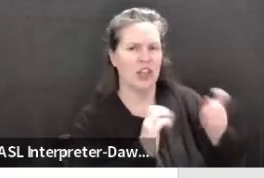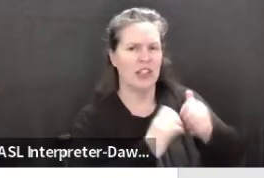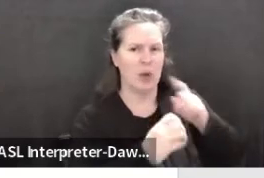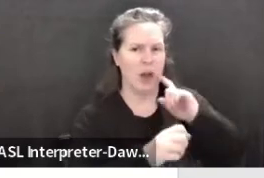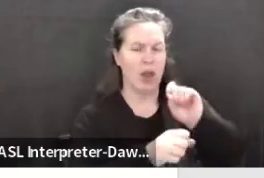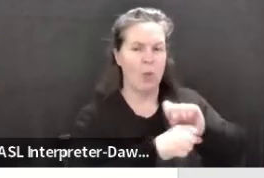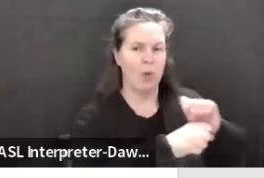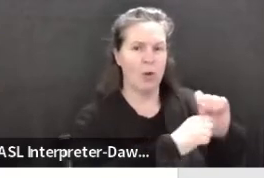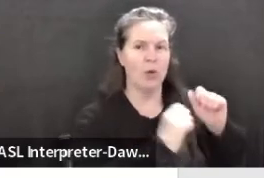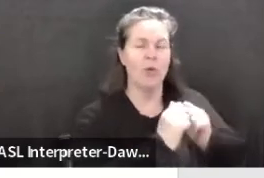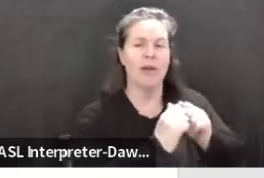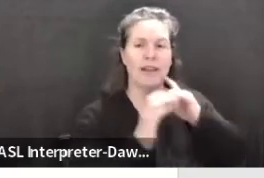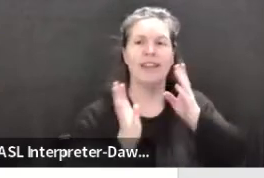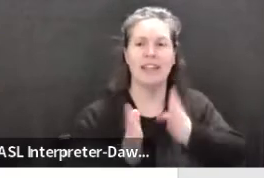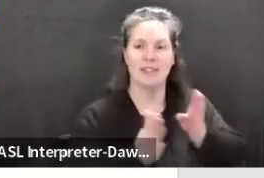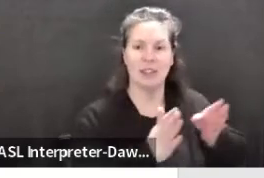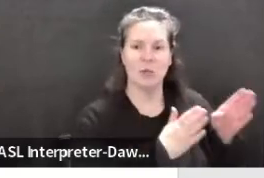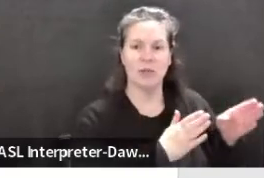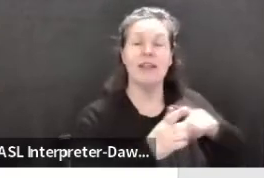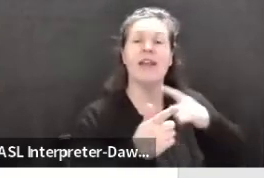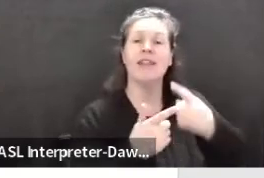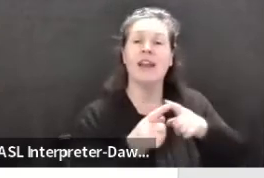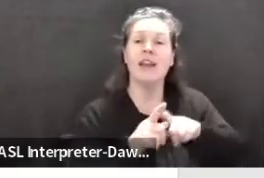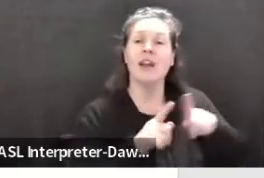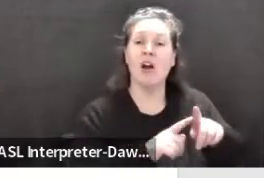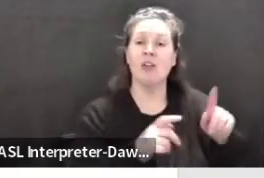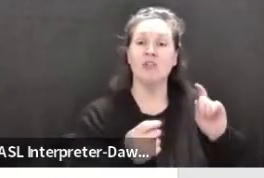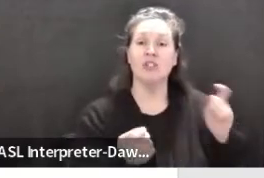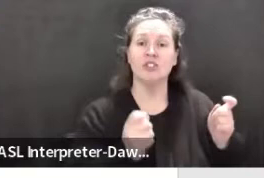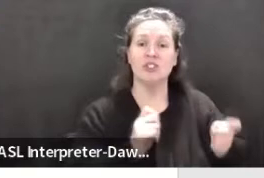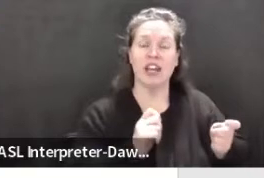Maybe I can also reduce some of the structural and health inequity issues.